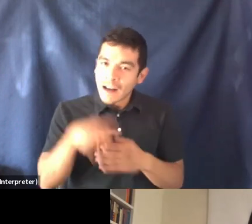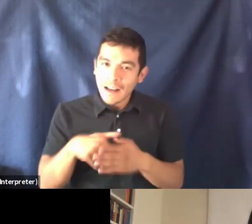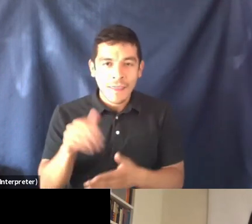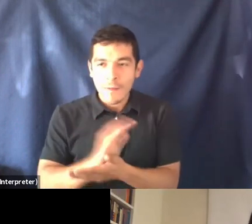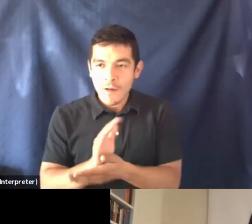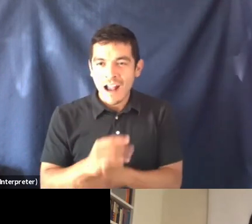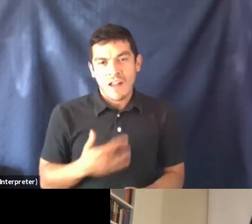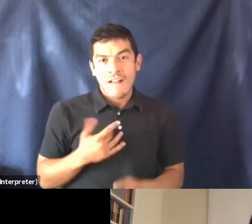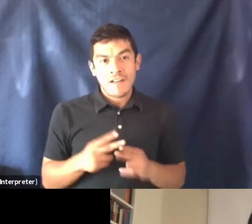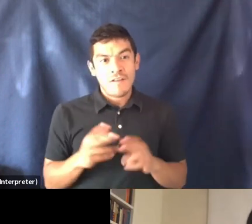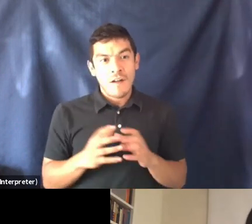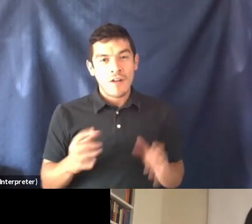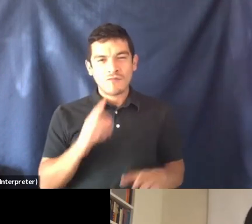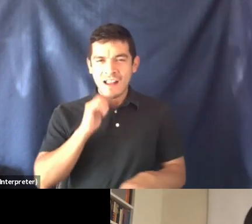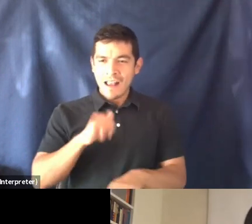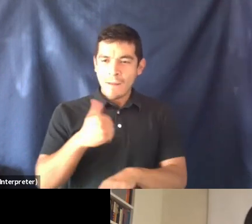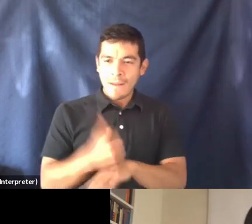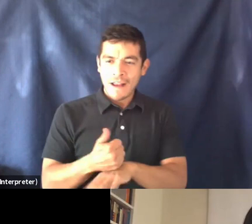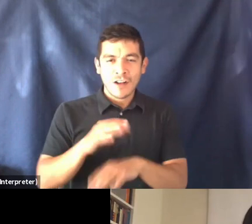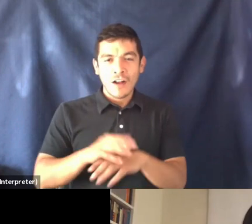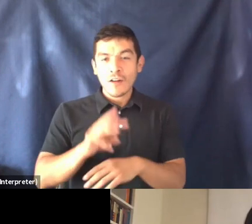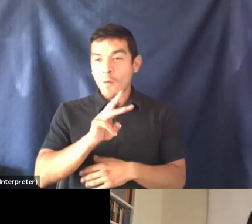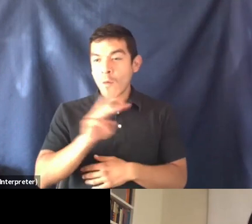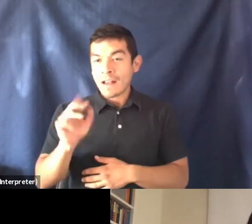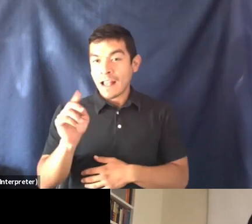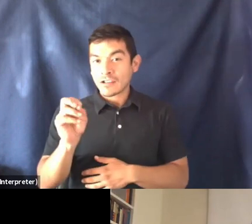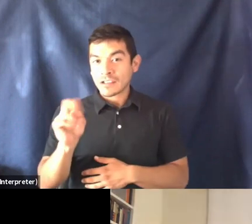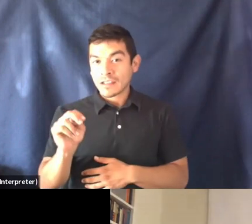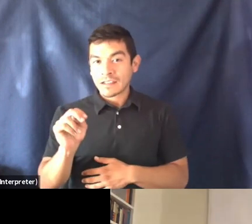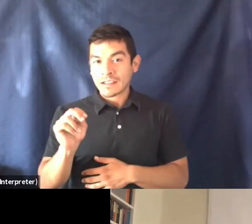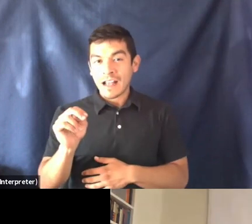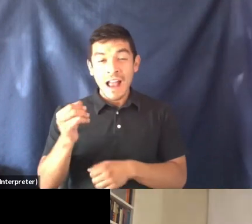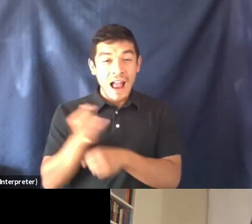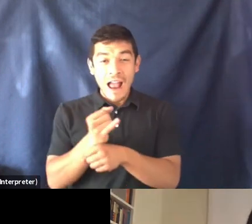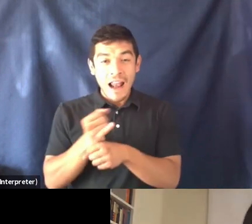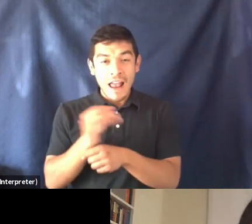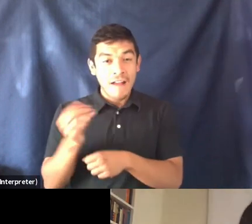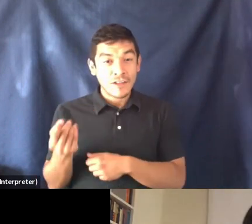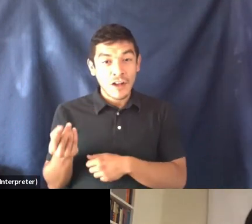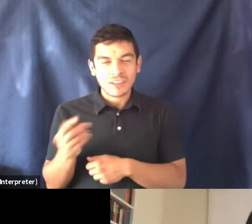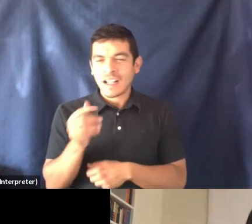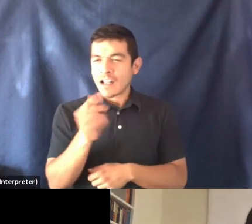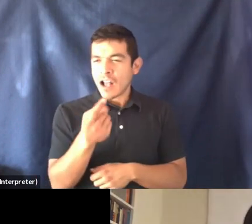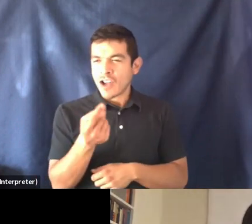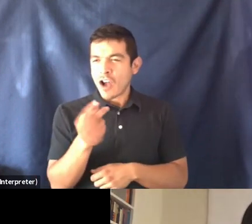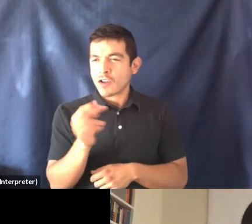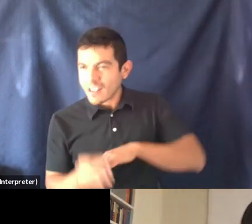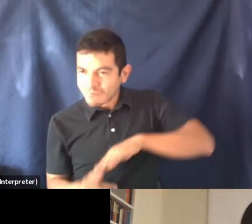like it's based on Wes Anderson's "Isle of Dogs" that's-- Oh, yes. - The dogs were exiled 'cause that happened in the 1900s